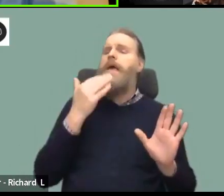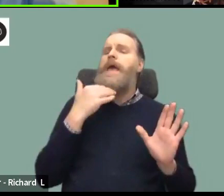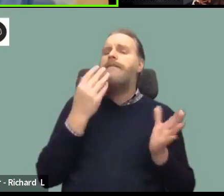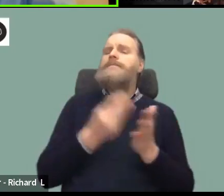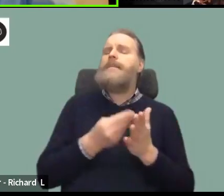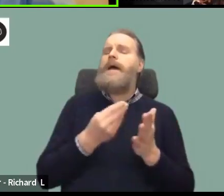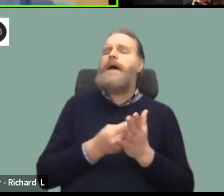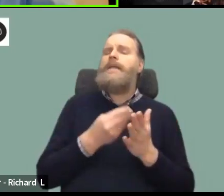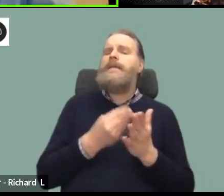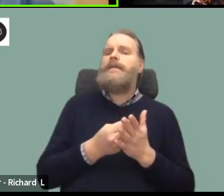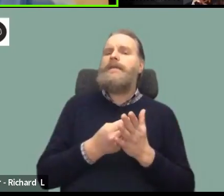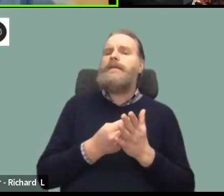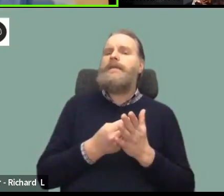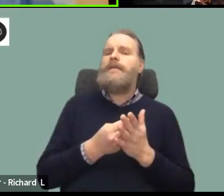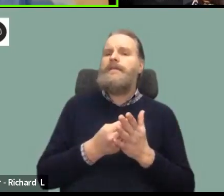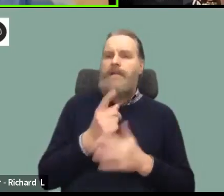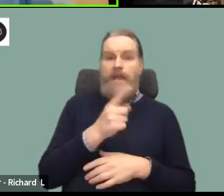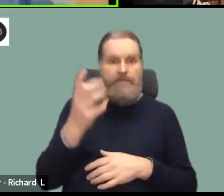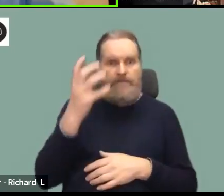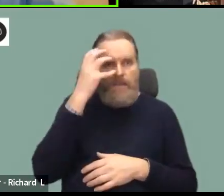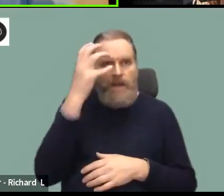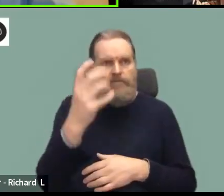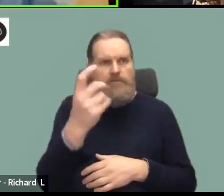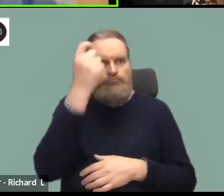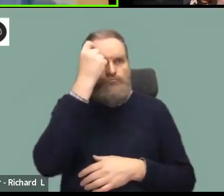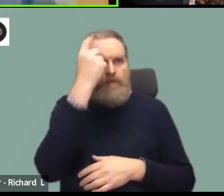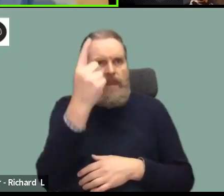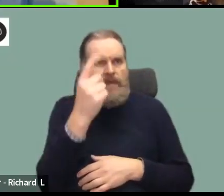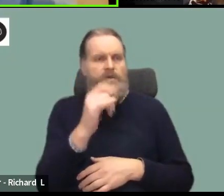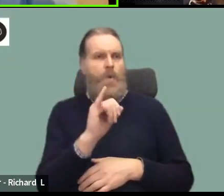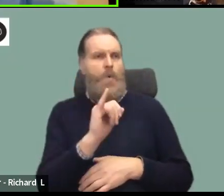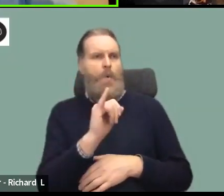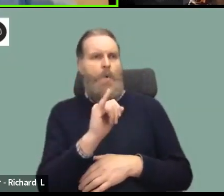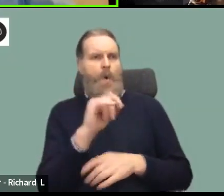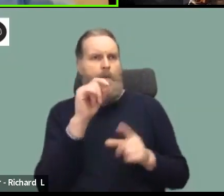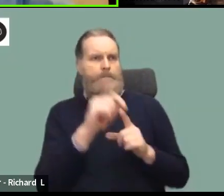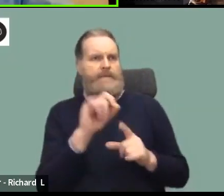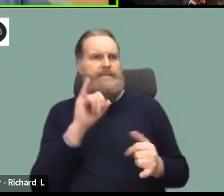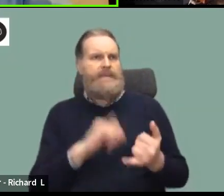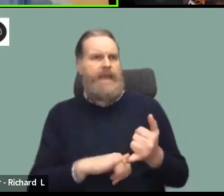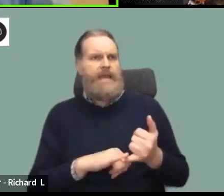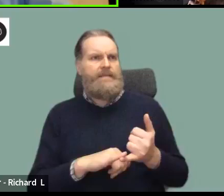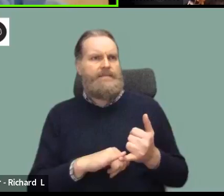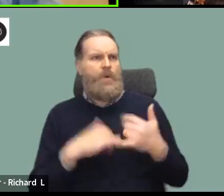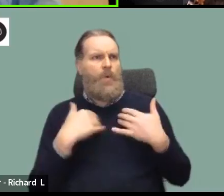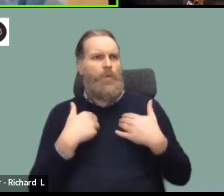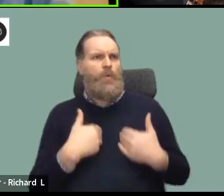the. actual action that if the government's action that if the government sees that for 456 months in advance. with